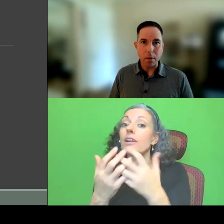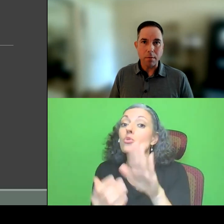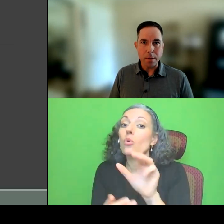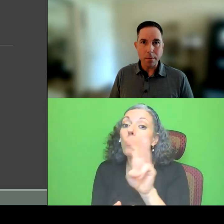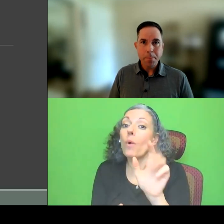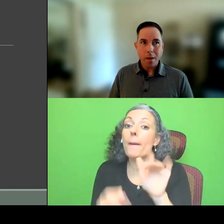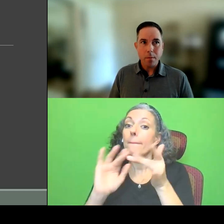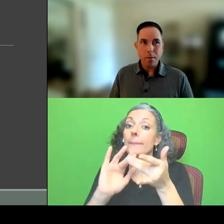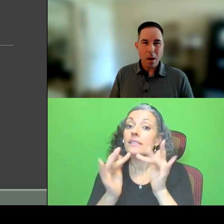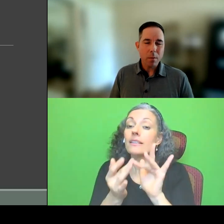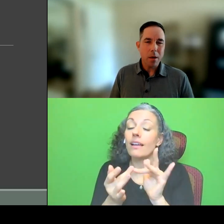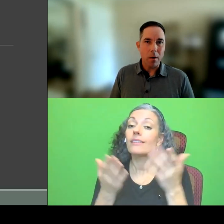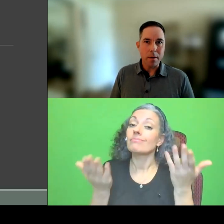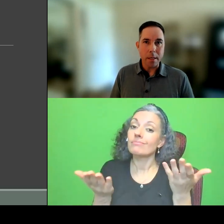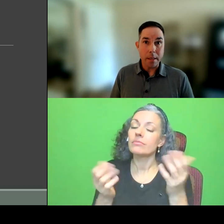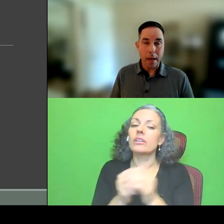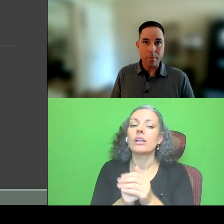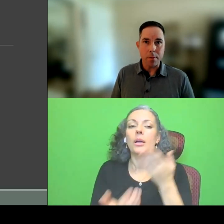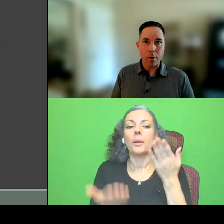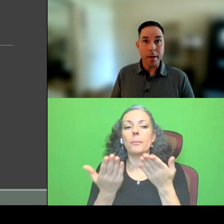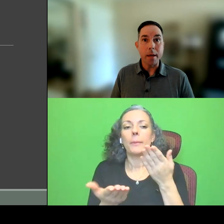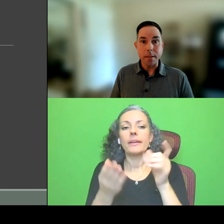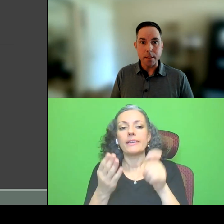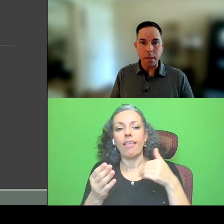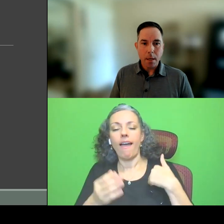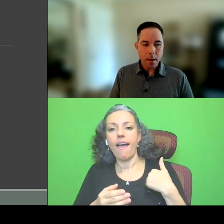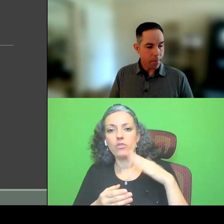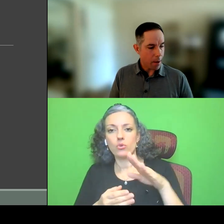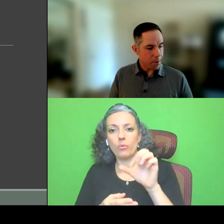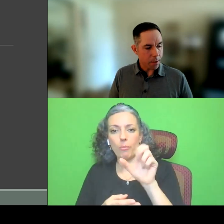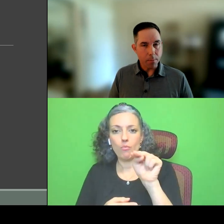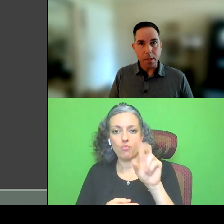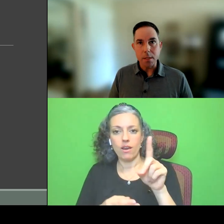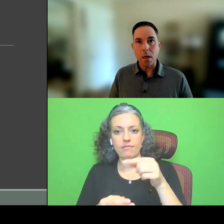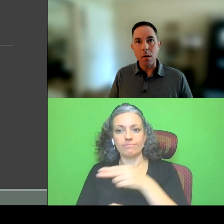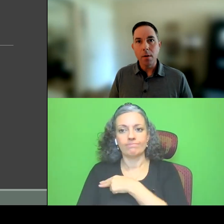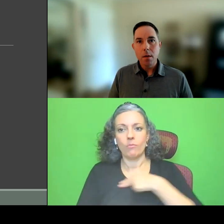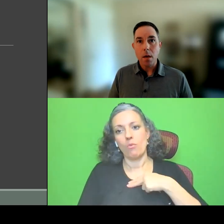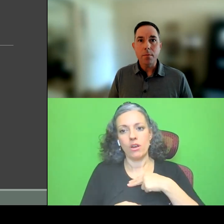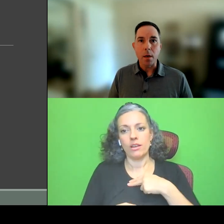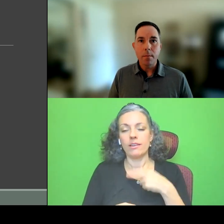look and feel, you're probably going to need to have your brand identity in that particular piece of software.